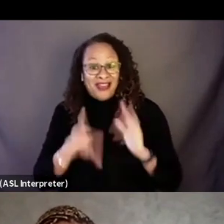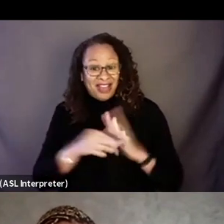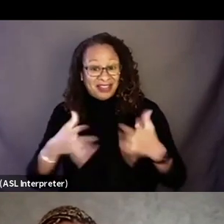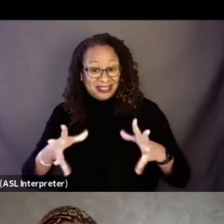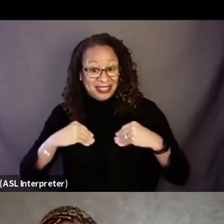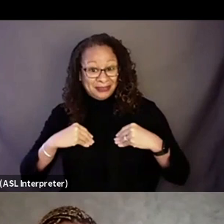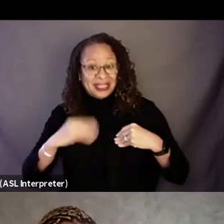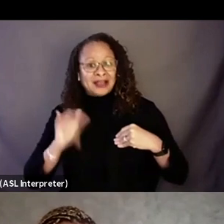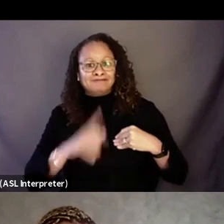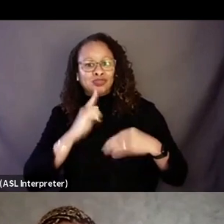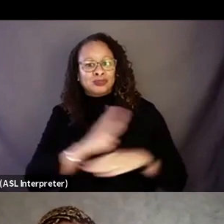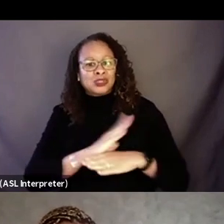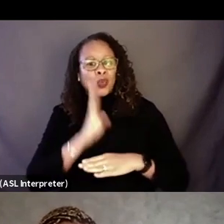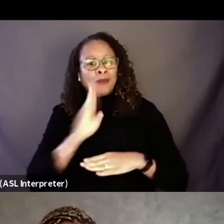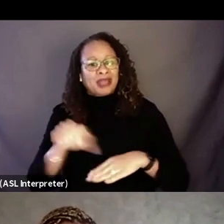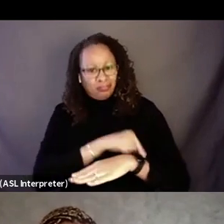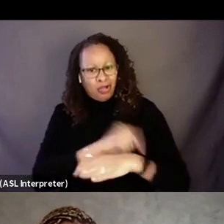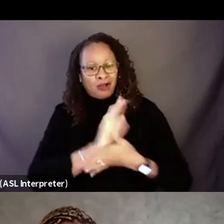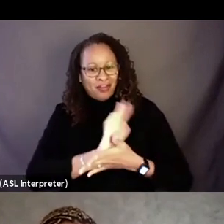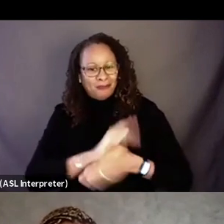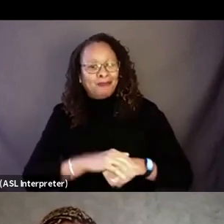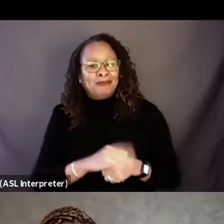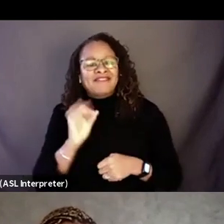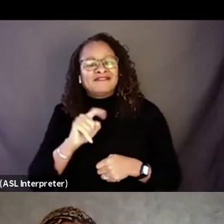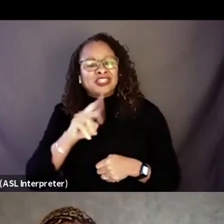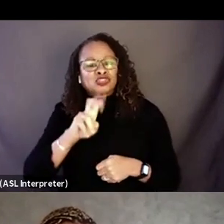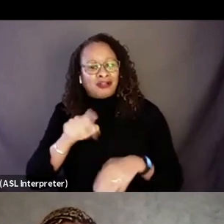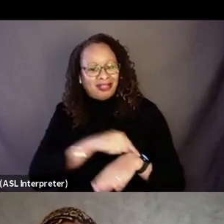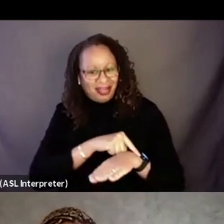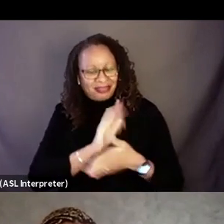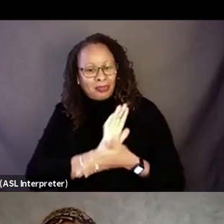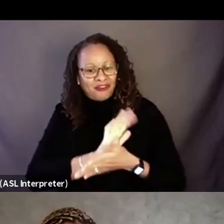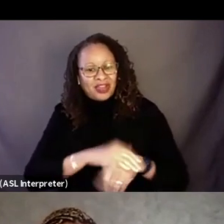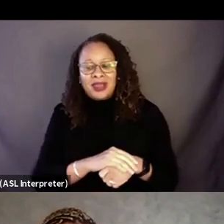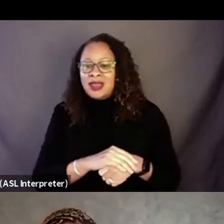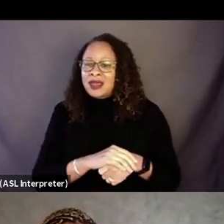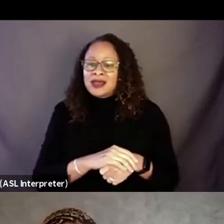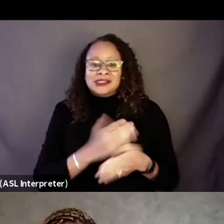this is actually gonna be a long film. It was those things of like this